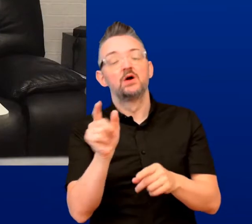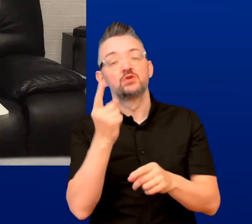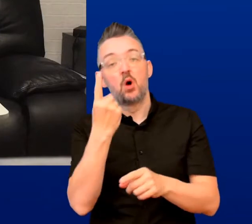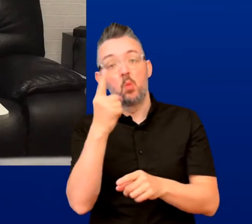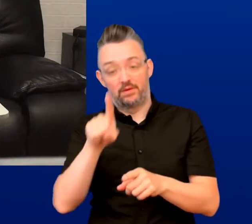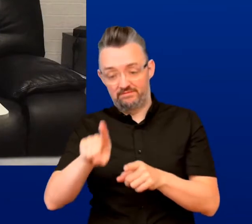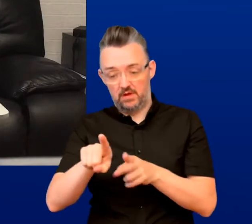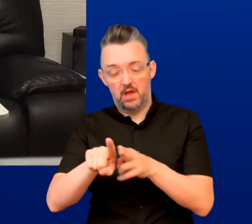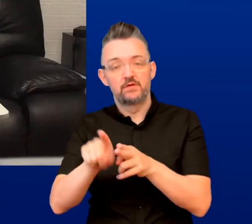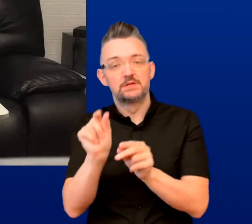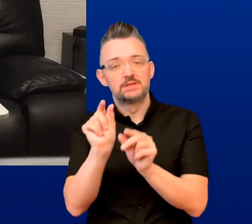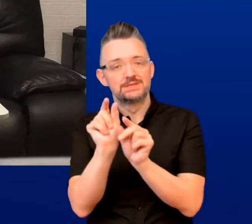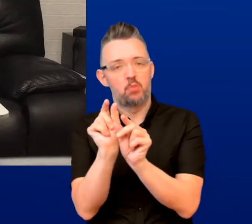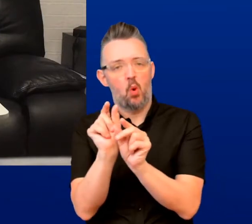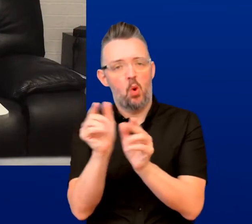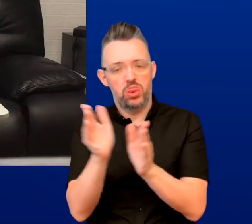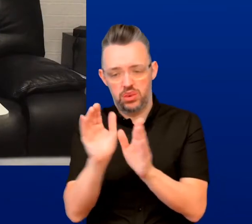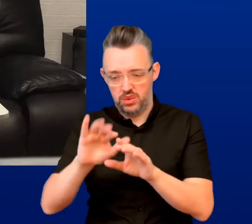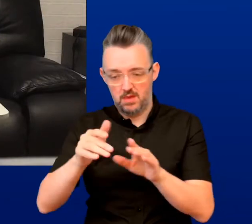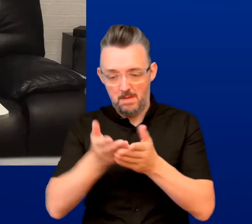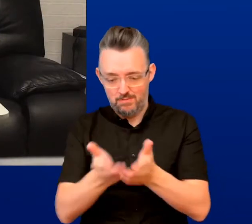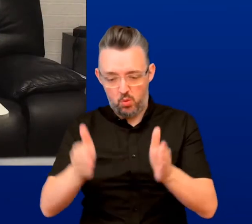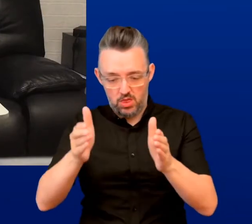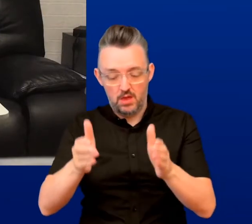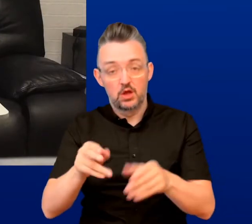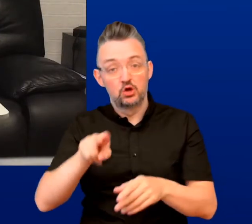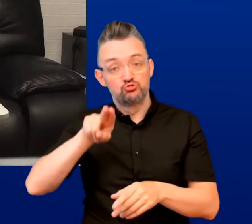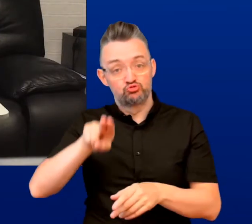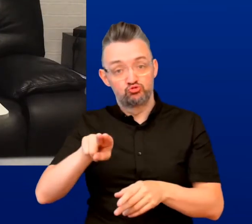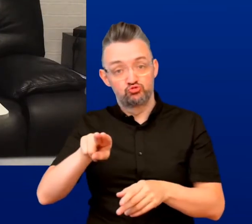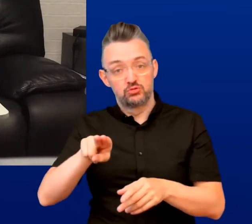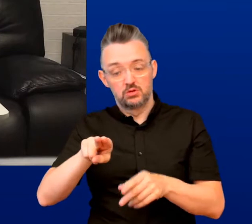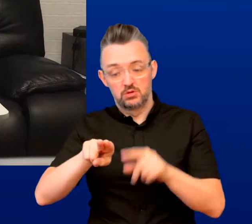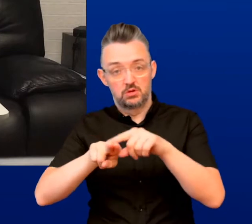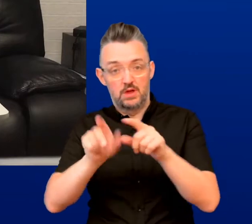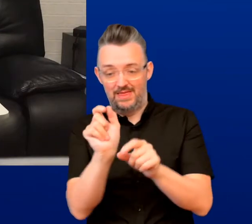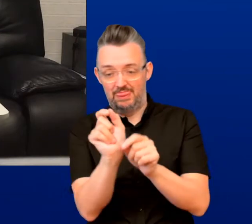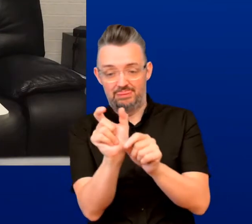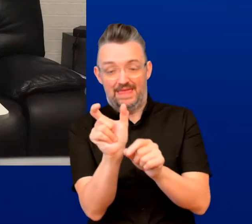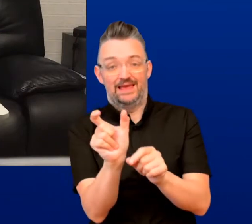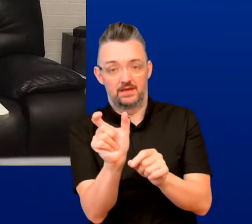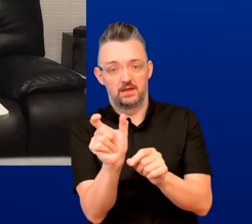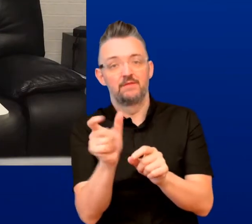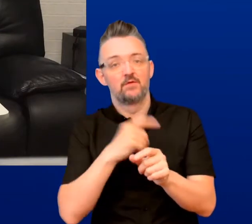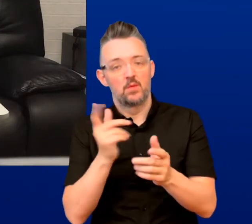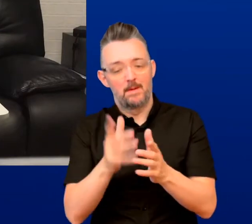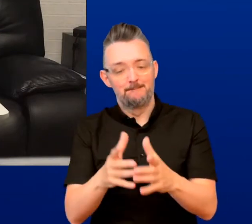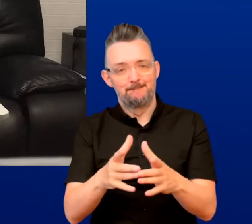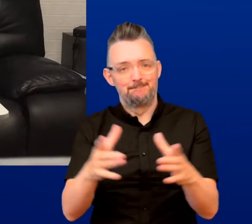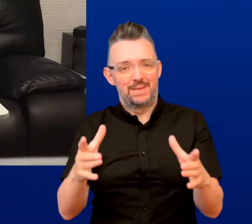areas that you need to cover on the bow. The two fingers width will be for the bigger areas that you need to cover